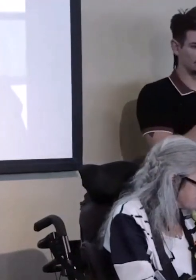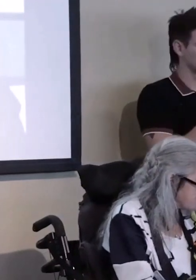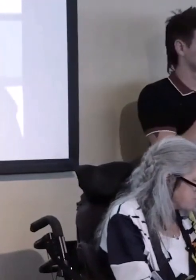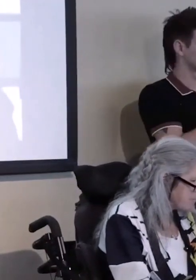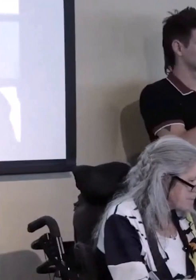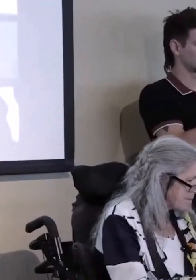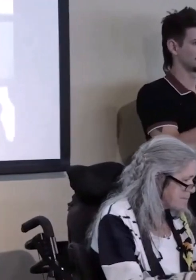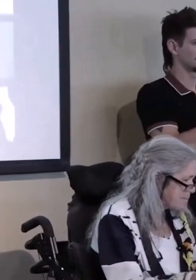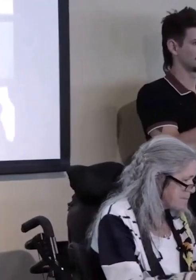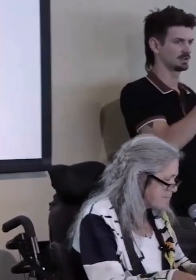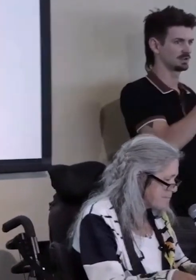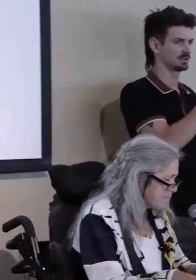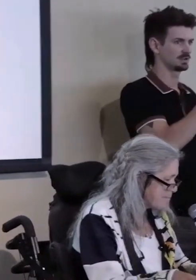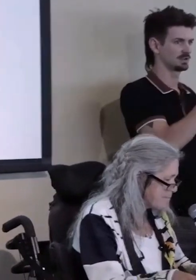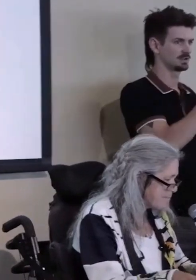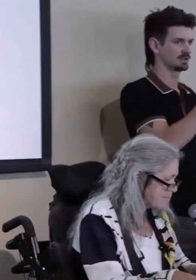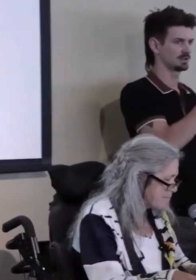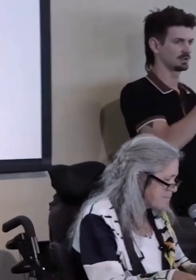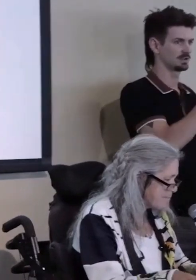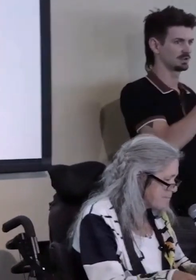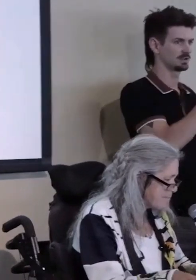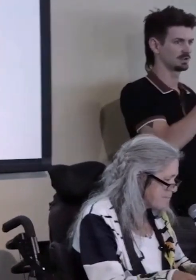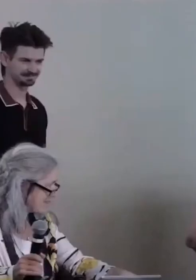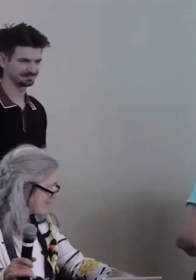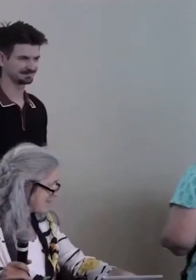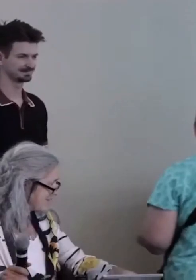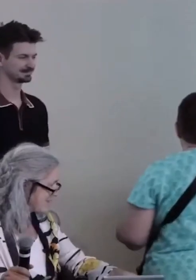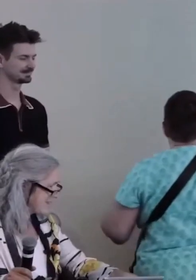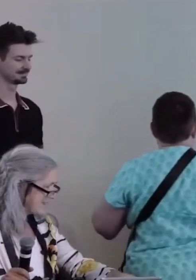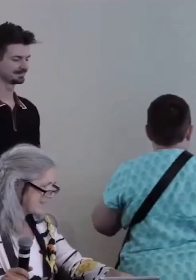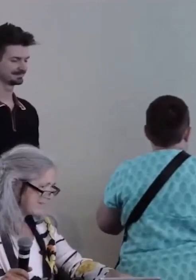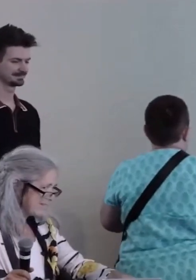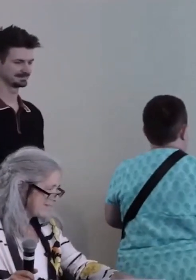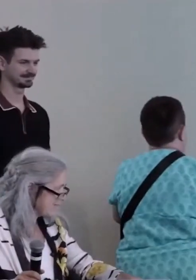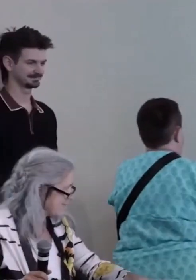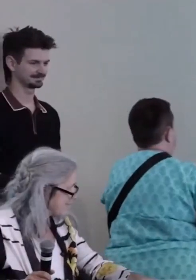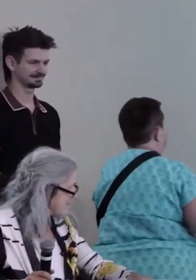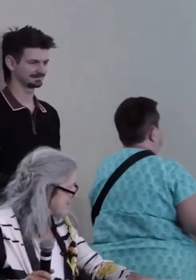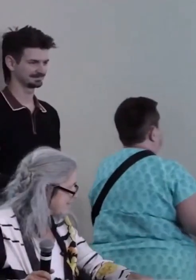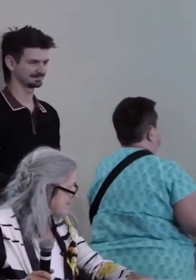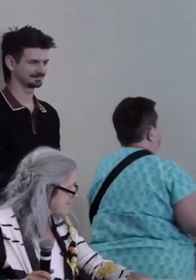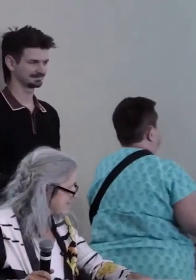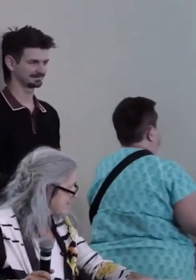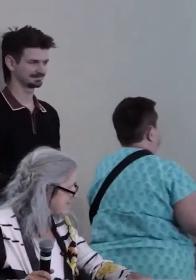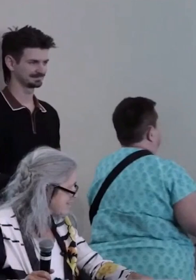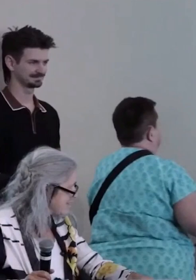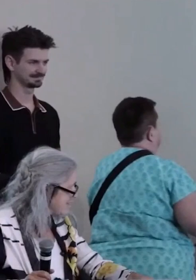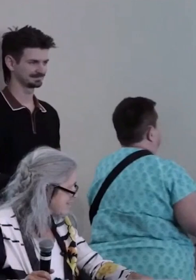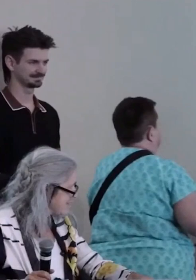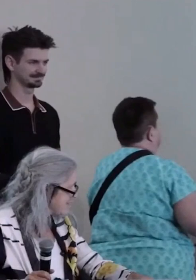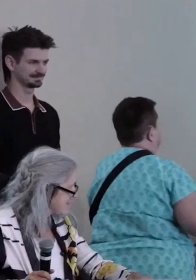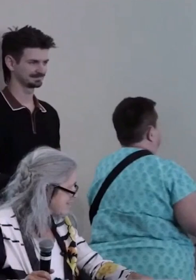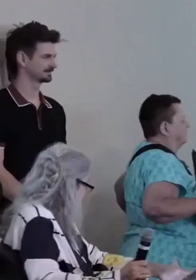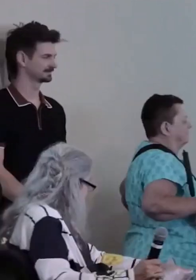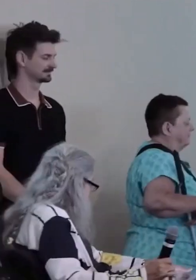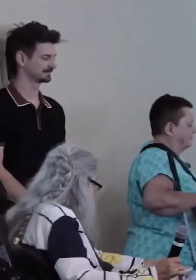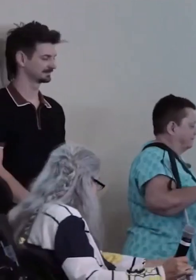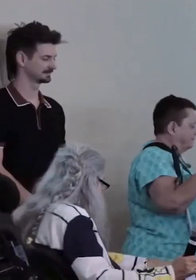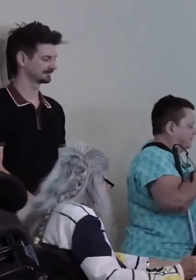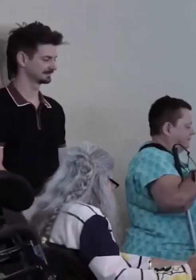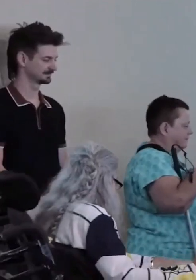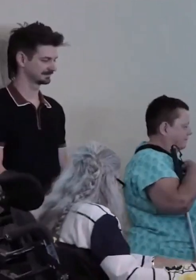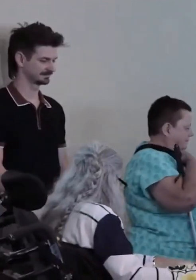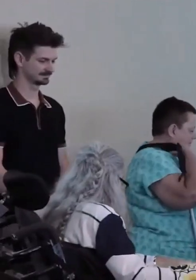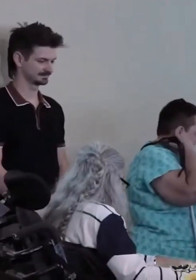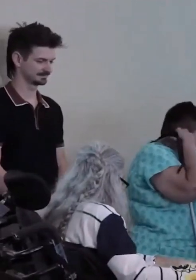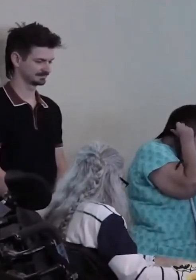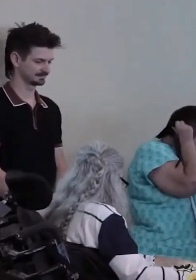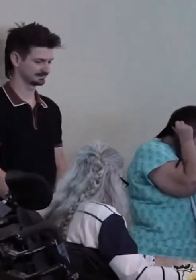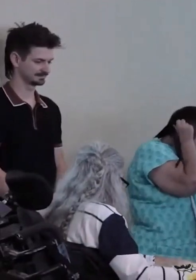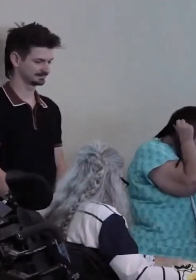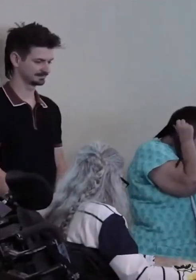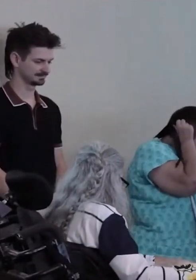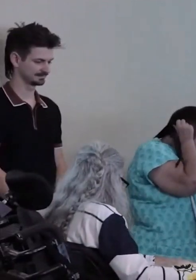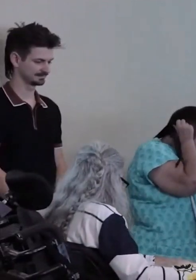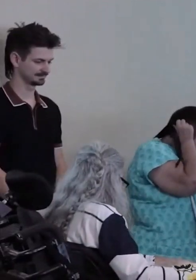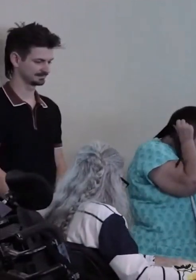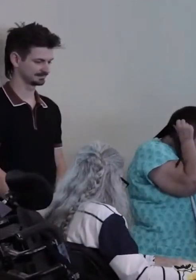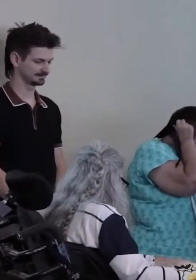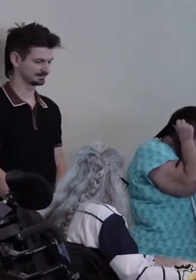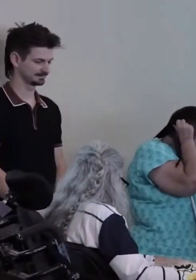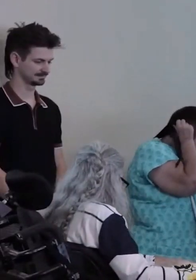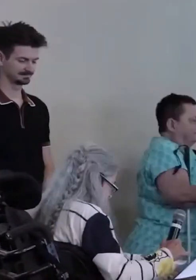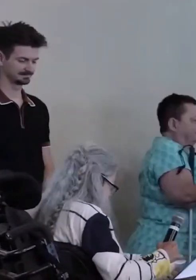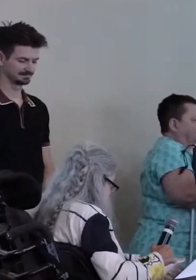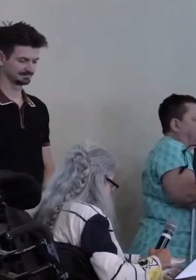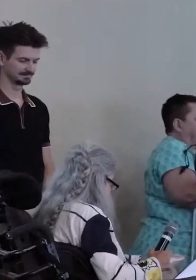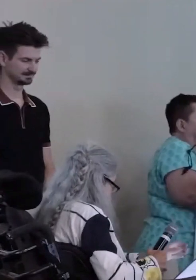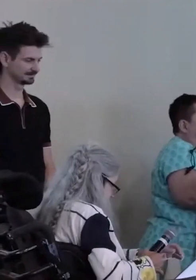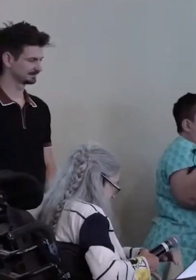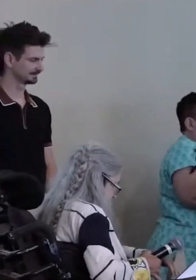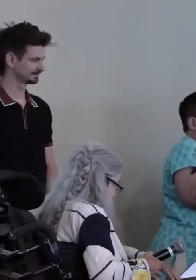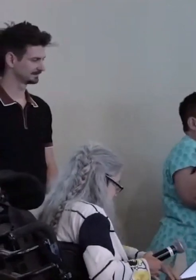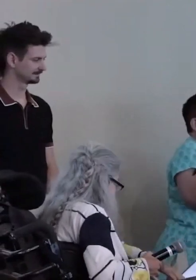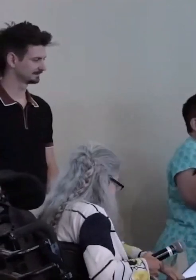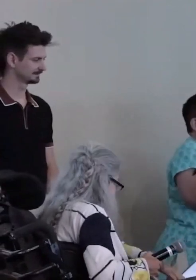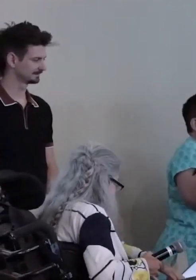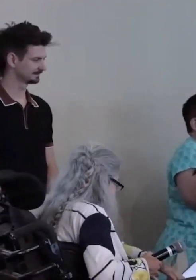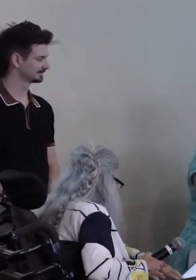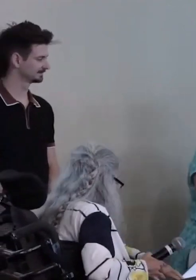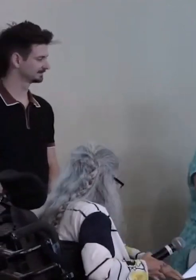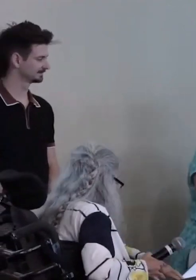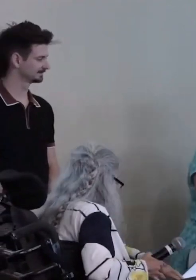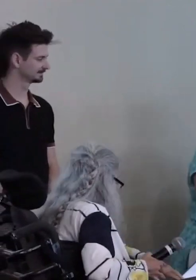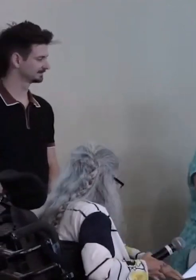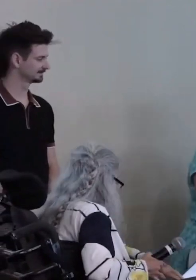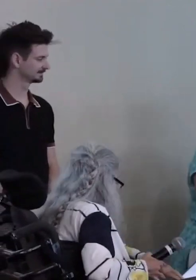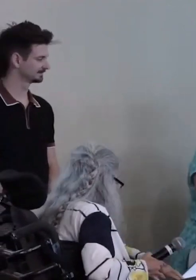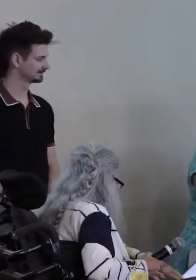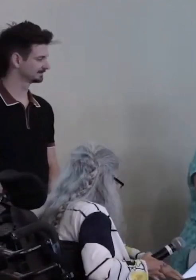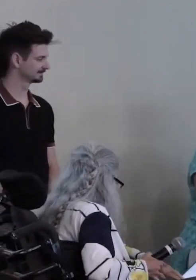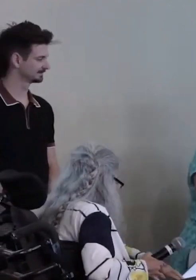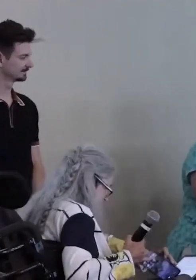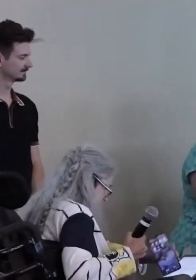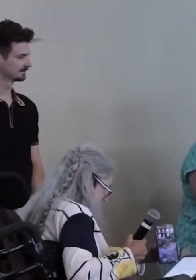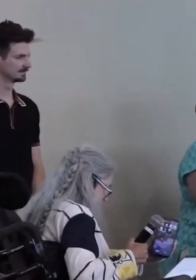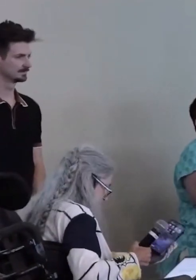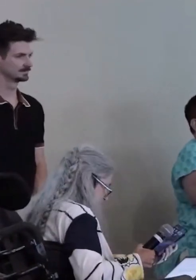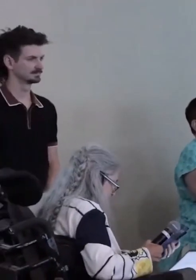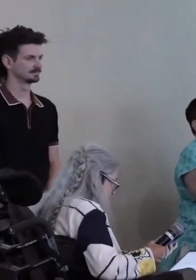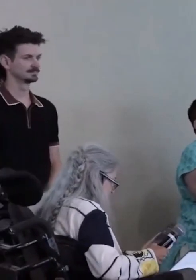[clapping]...